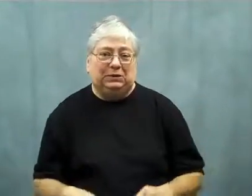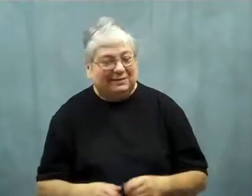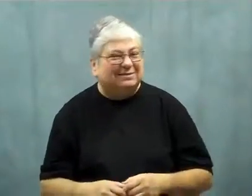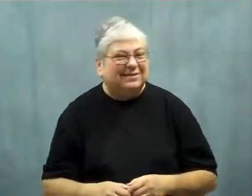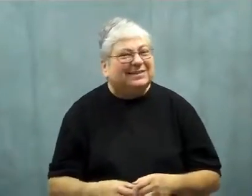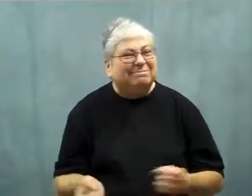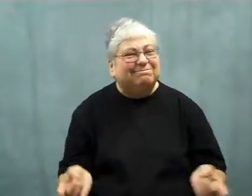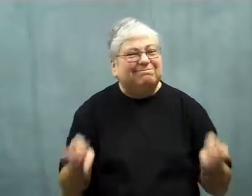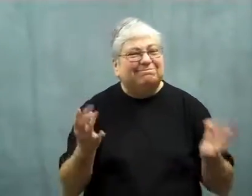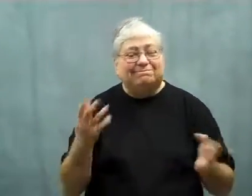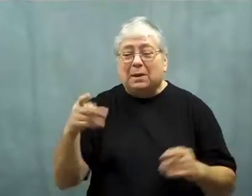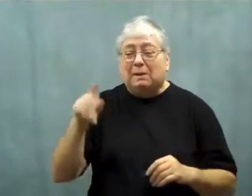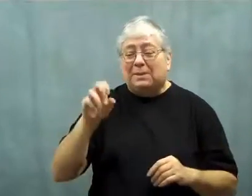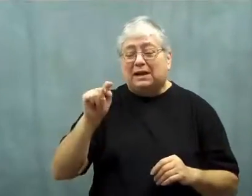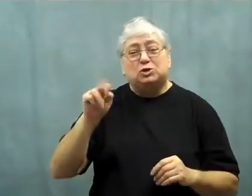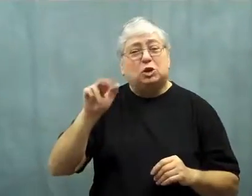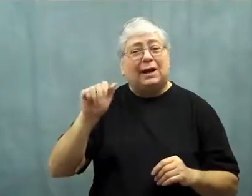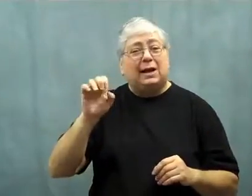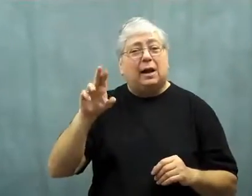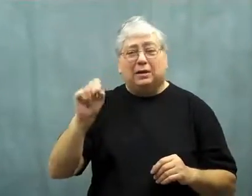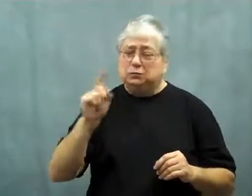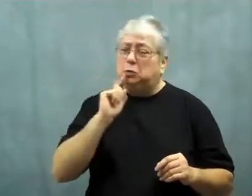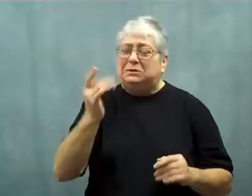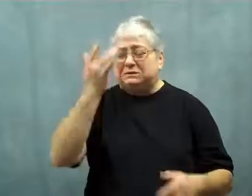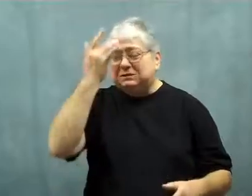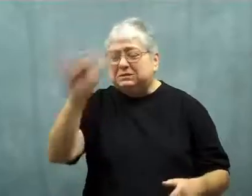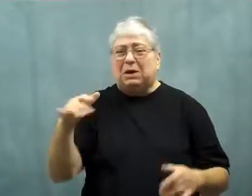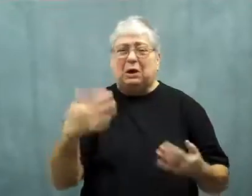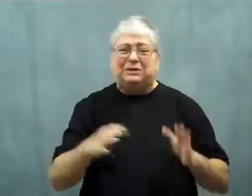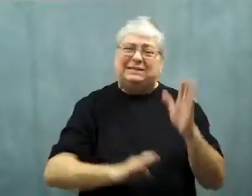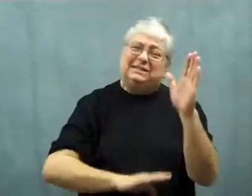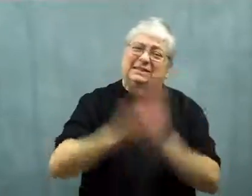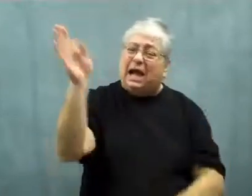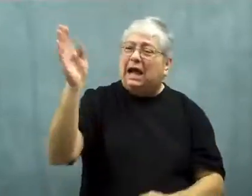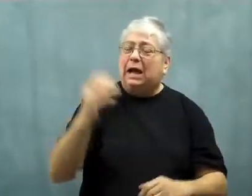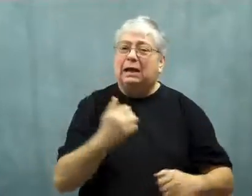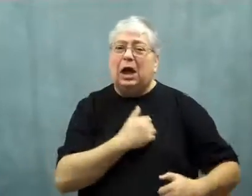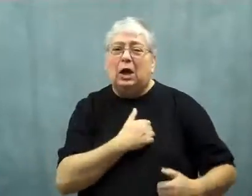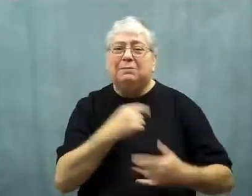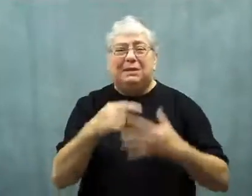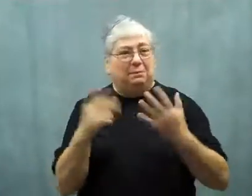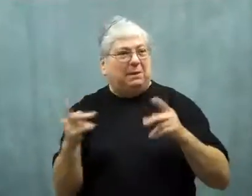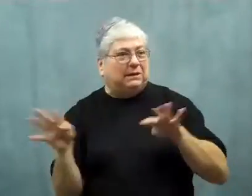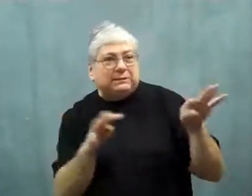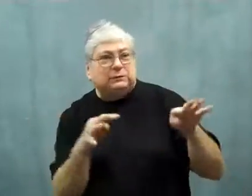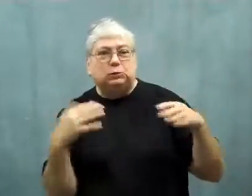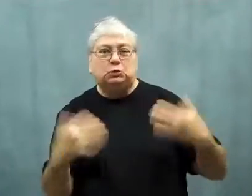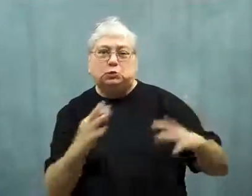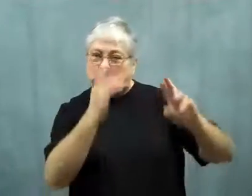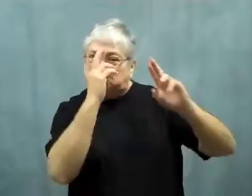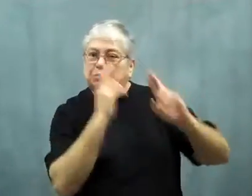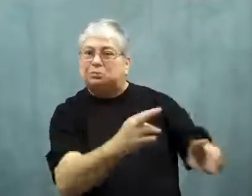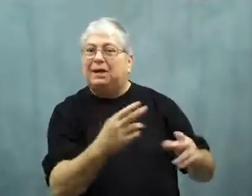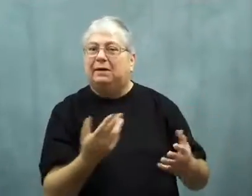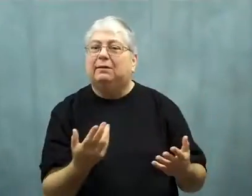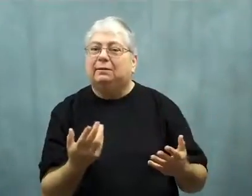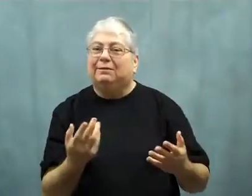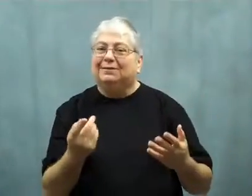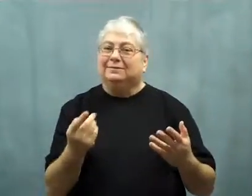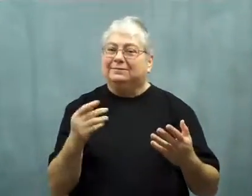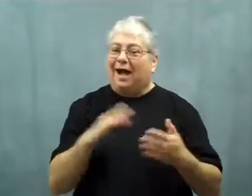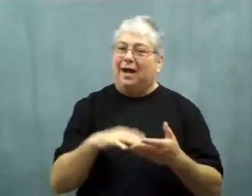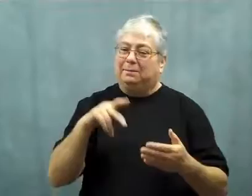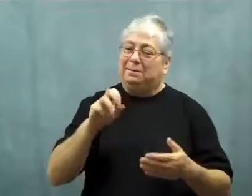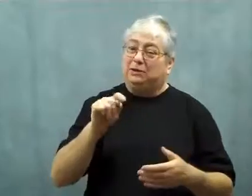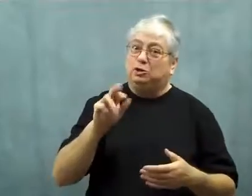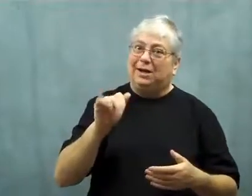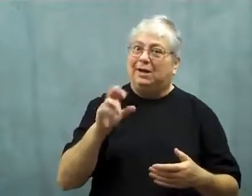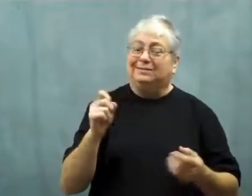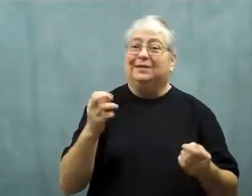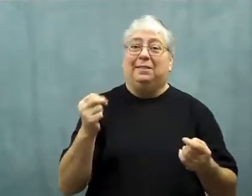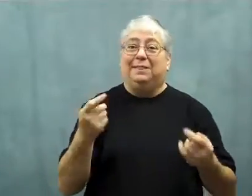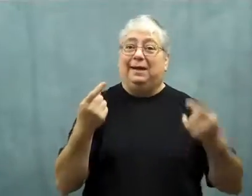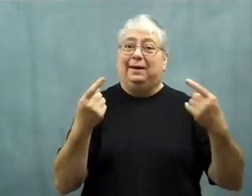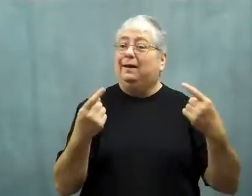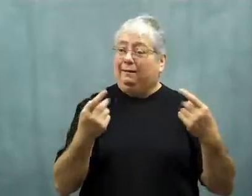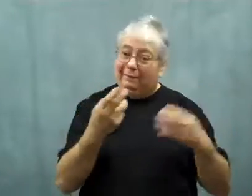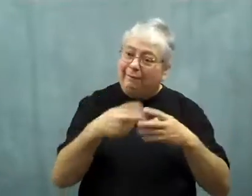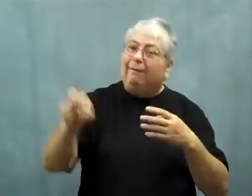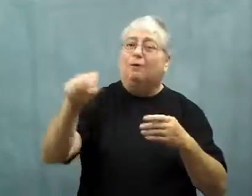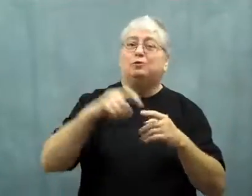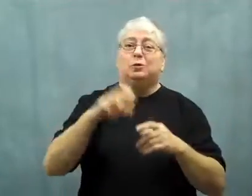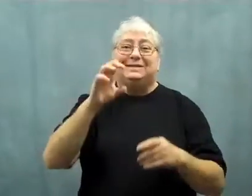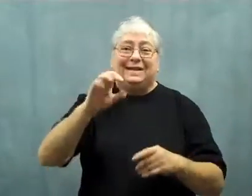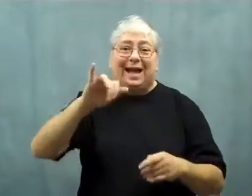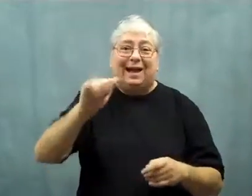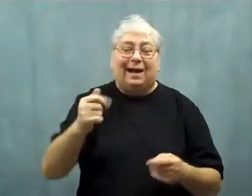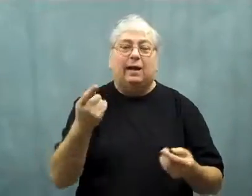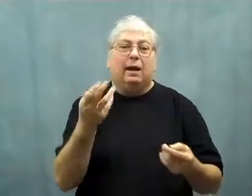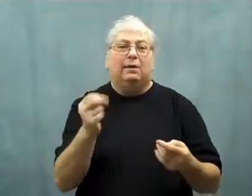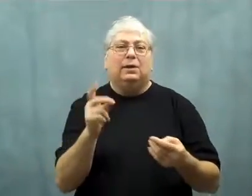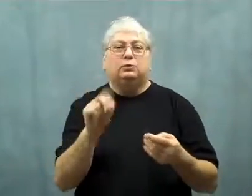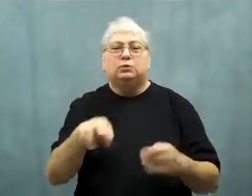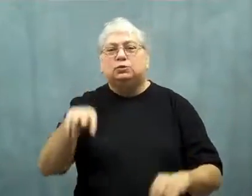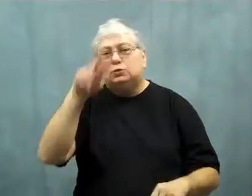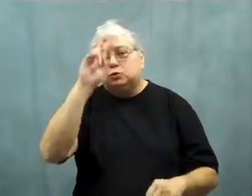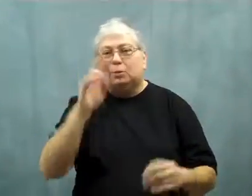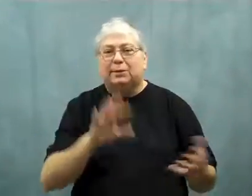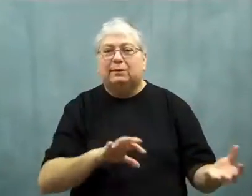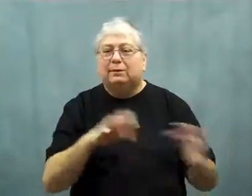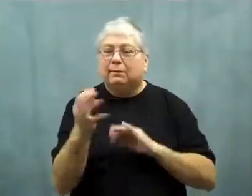Petraeus was an intelligent, successful military man that many respected.